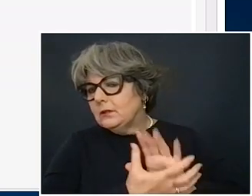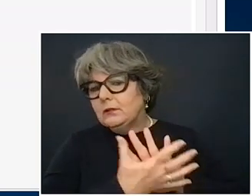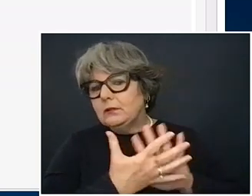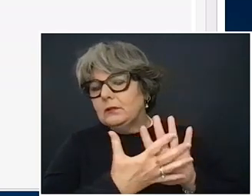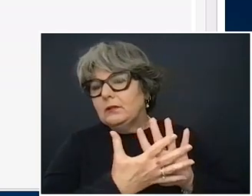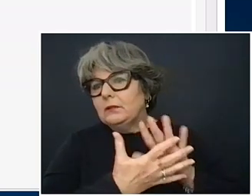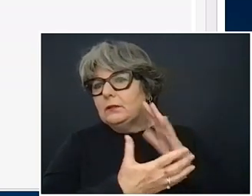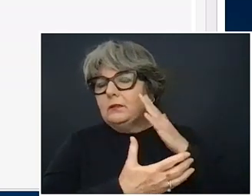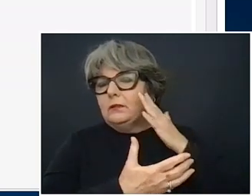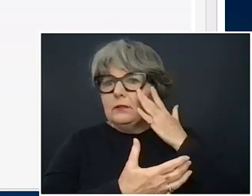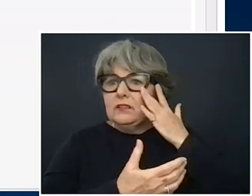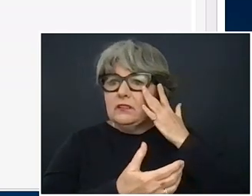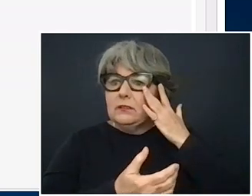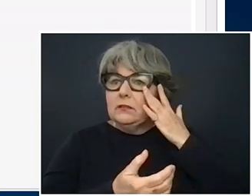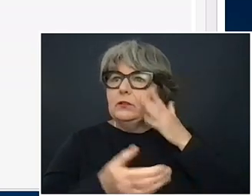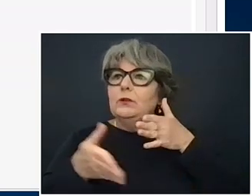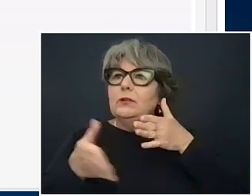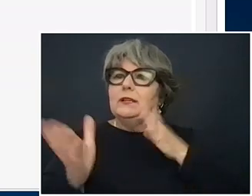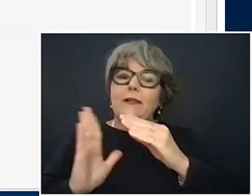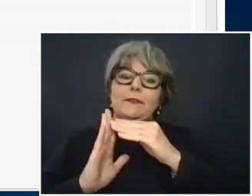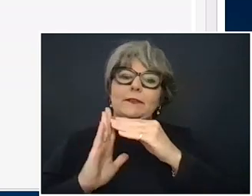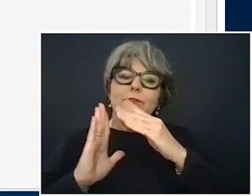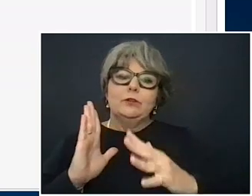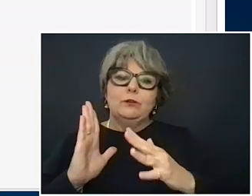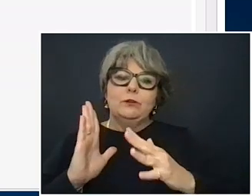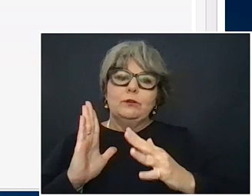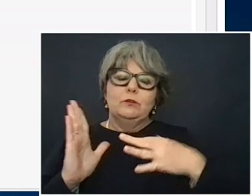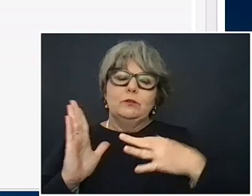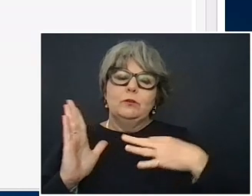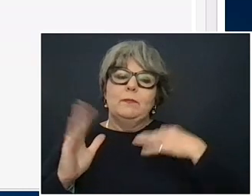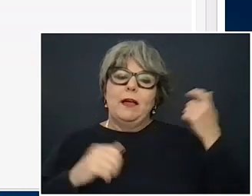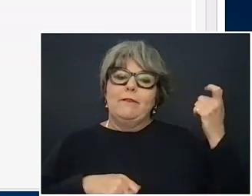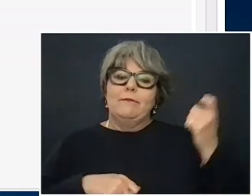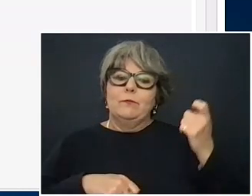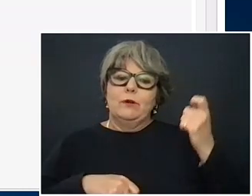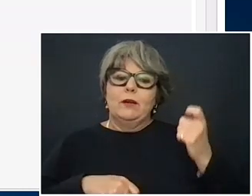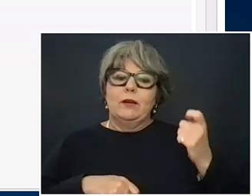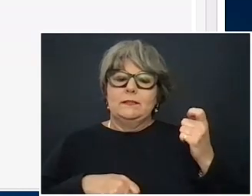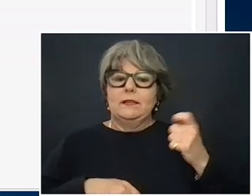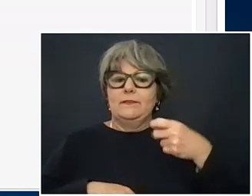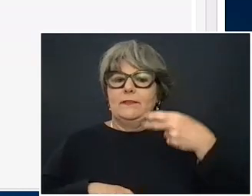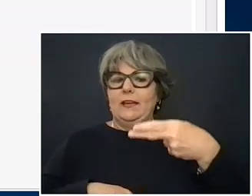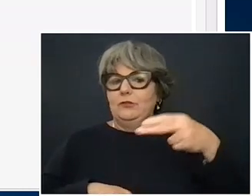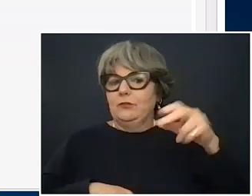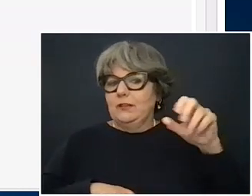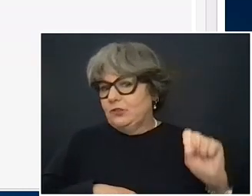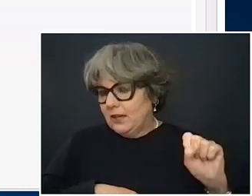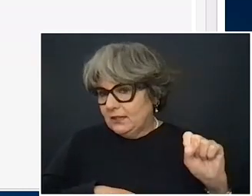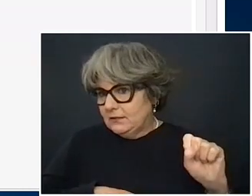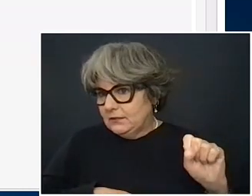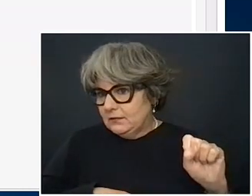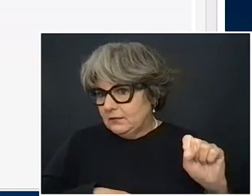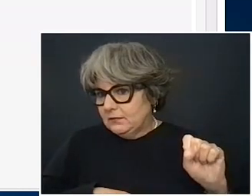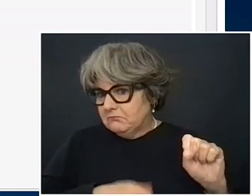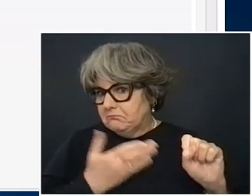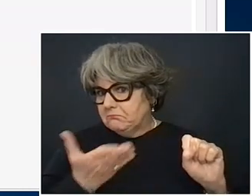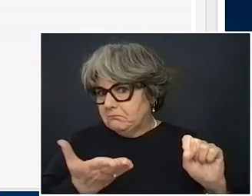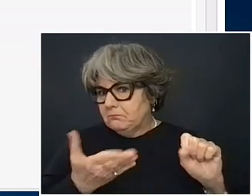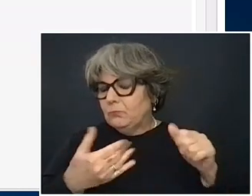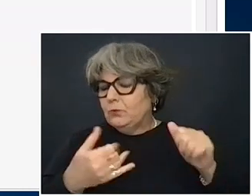the students to apply for grants under, you know, Health and Human Services or something like that? That's what we were trying to understand if that could occur.